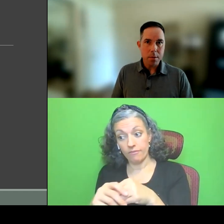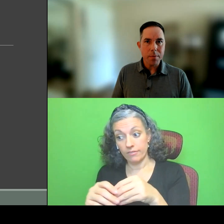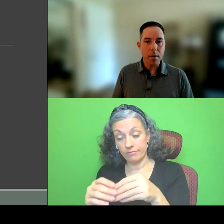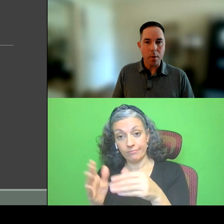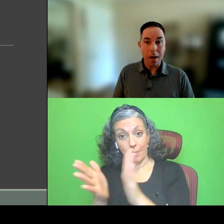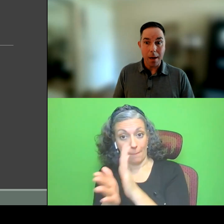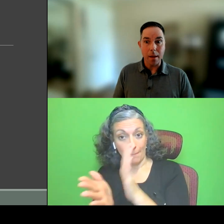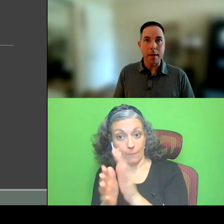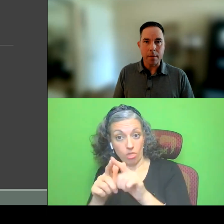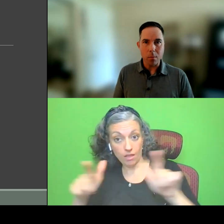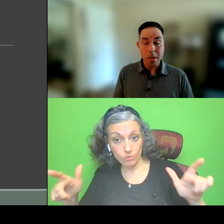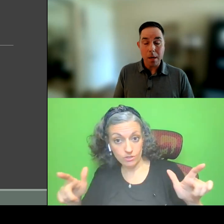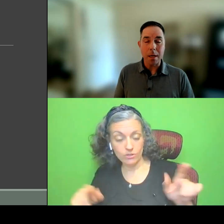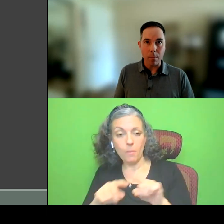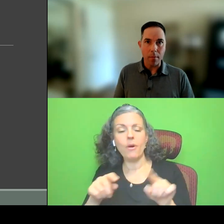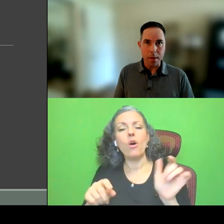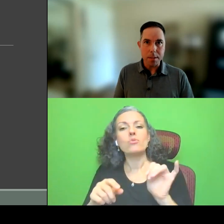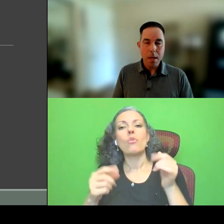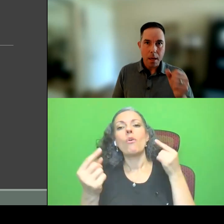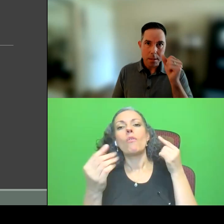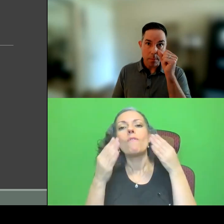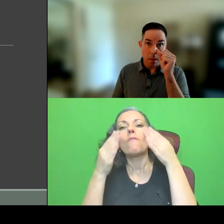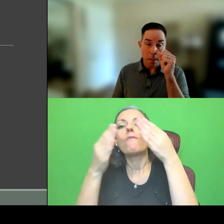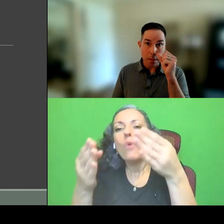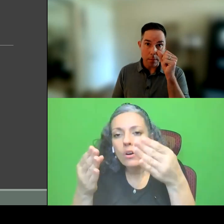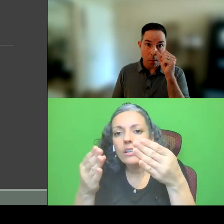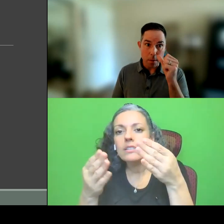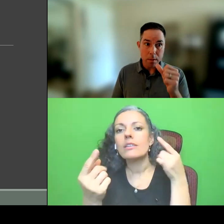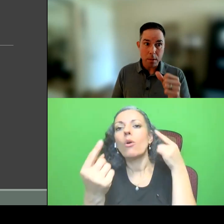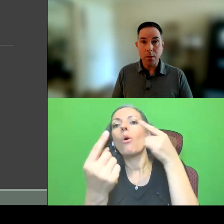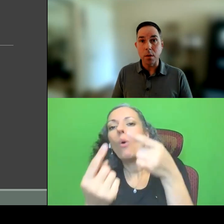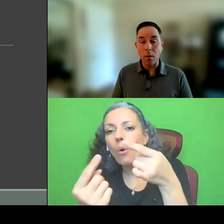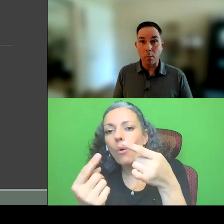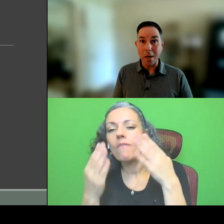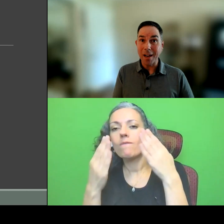but that we are highlighting. That we're talking about this is something that we need to focus attention on.